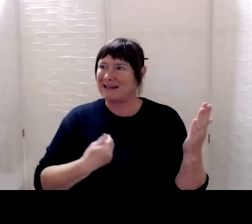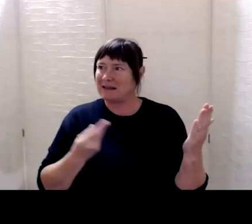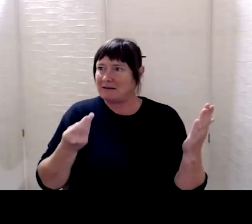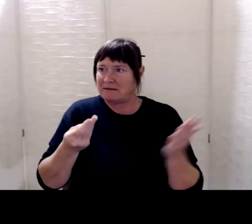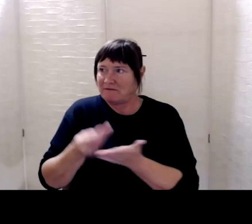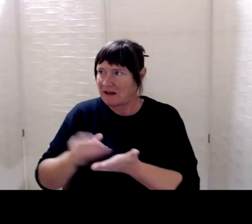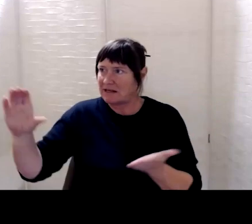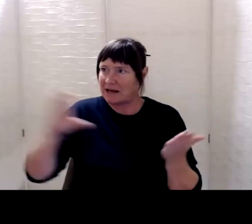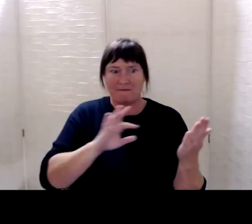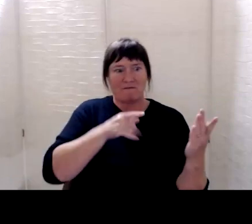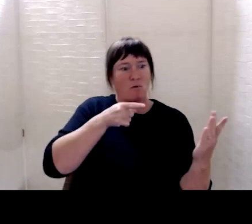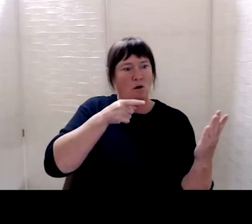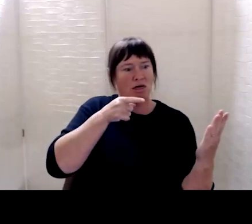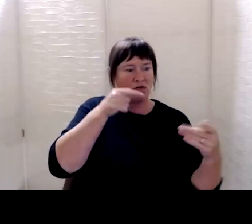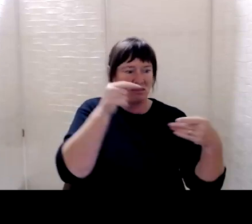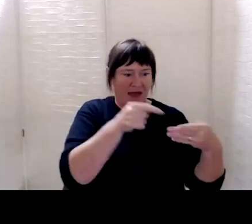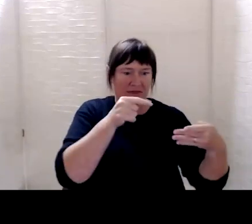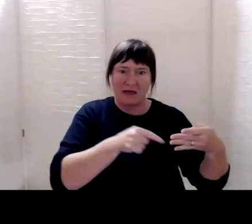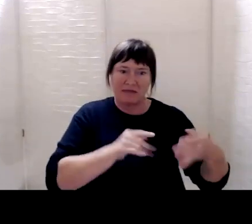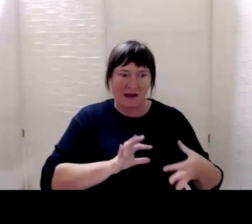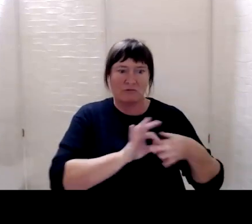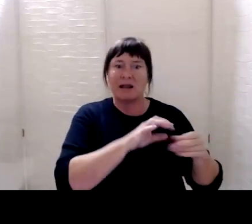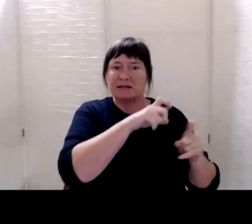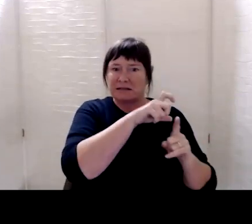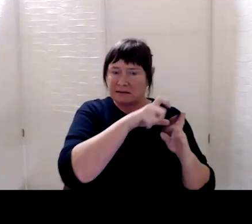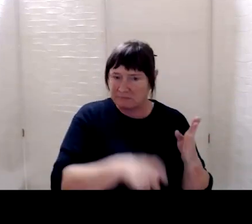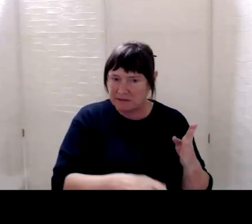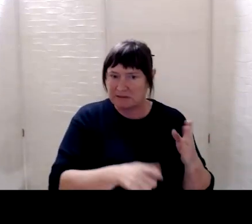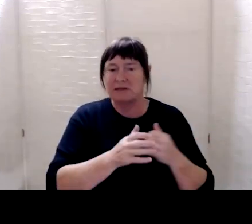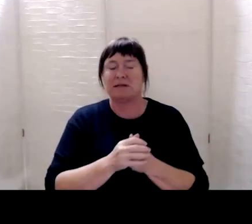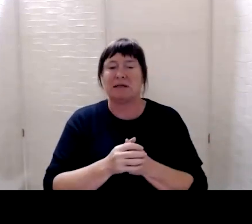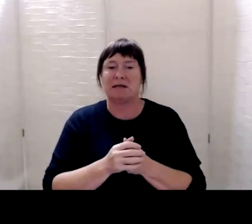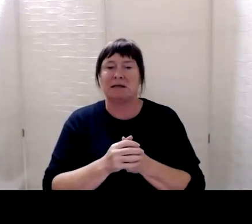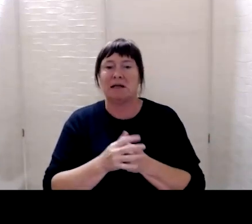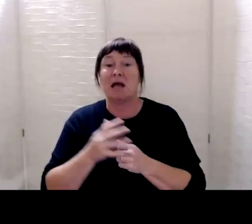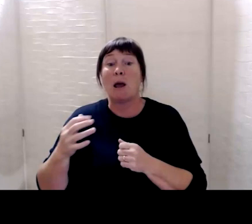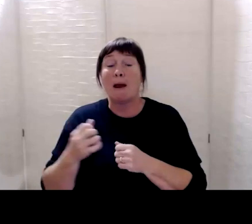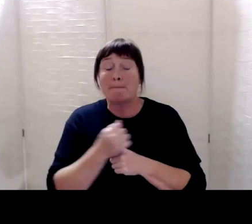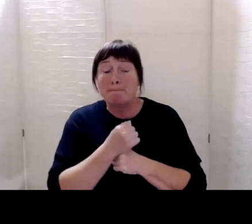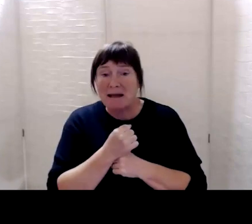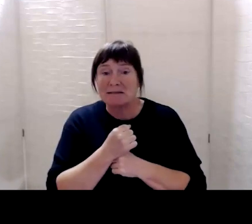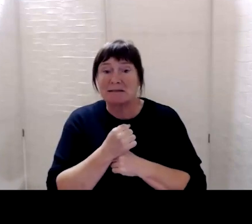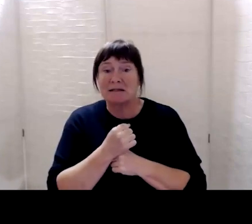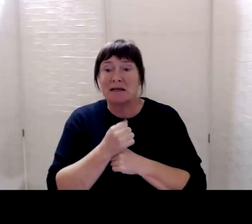Secondly, the expenditure must be disability related. It must address a gap in accessibility